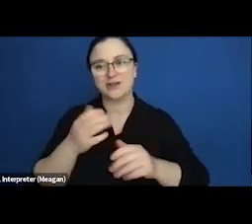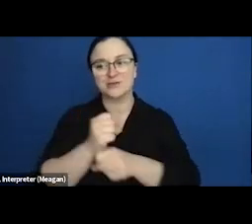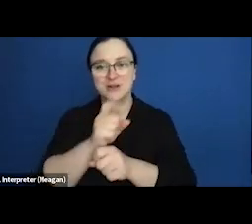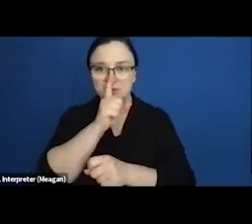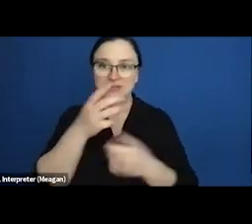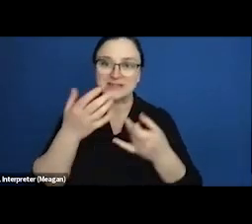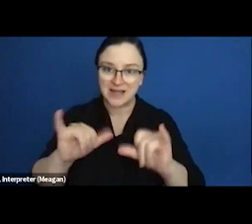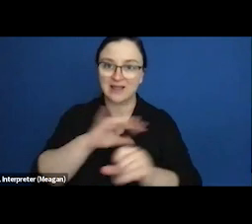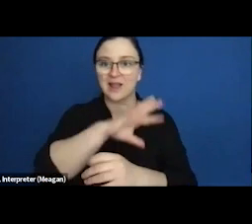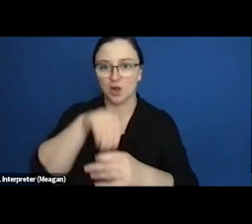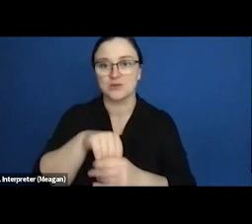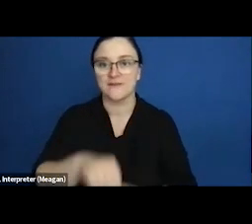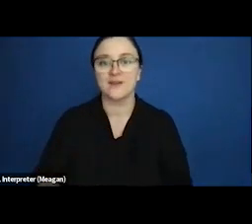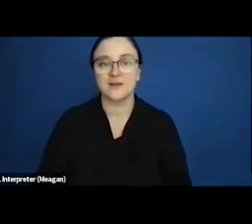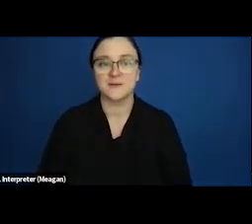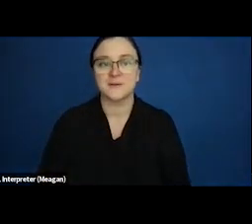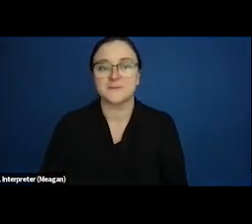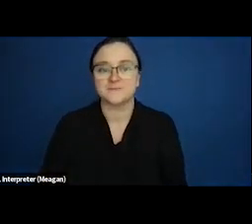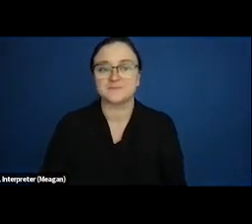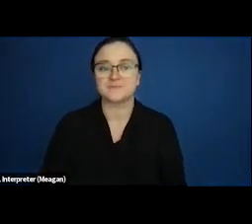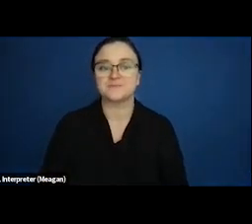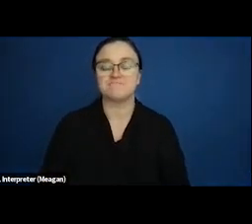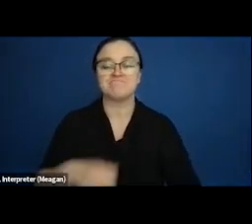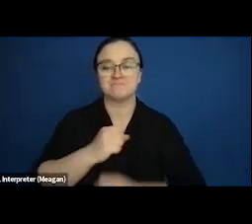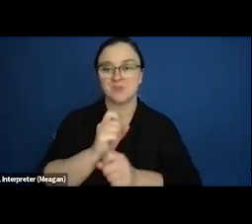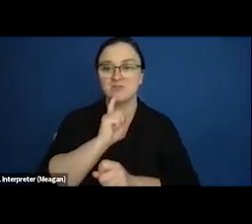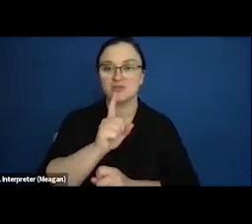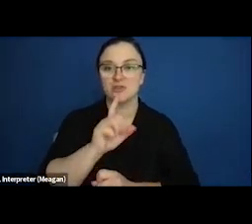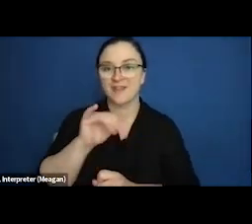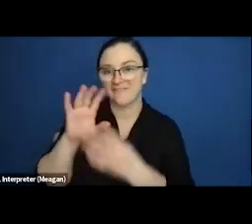So being able to ensure that feedback collection